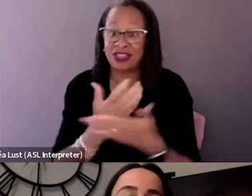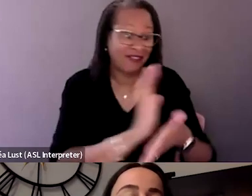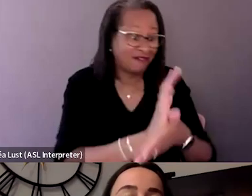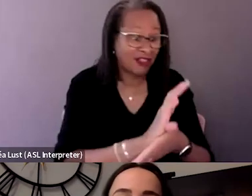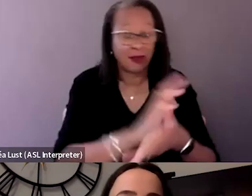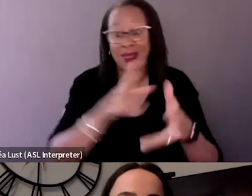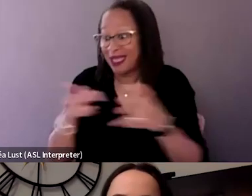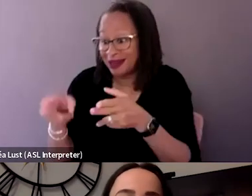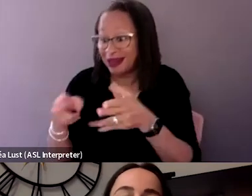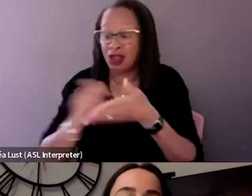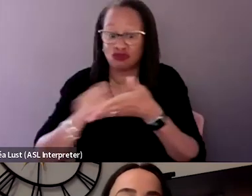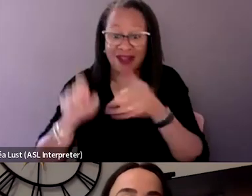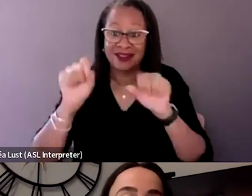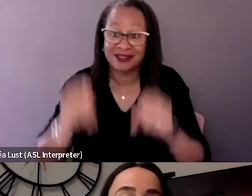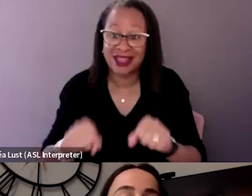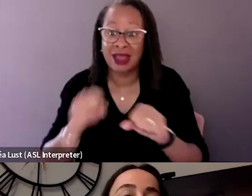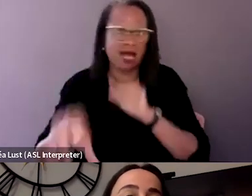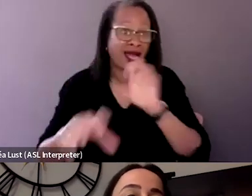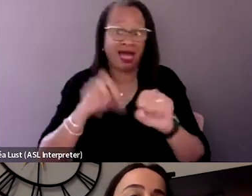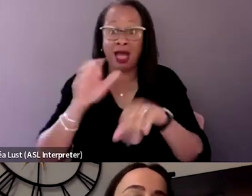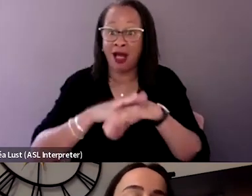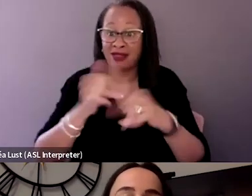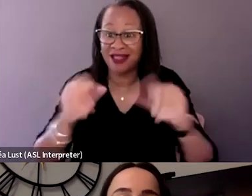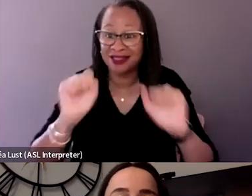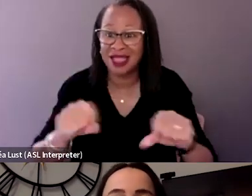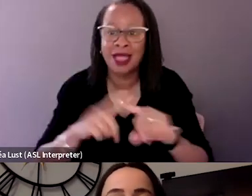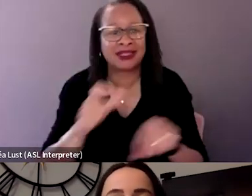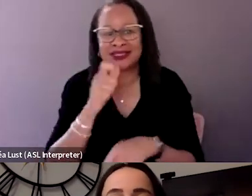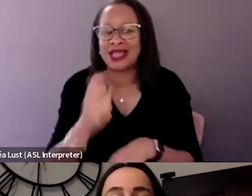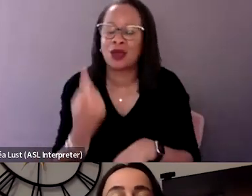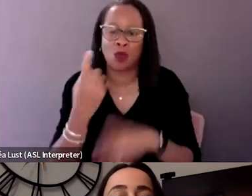we can put it out online, but this is not a one person show.